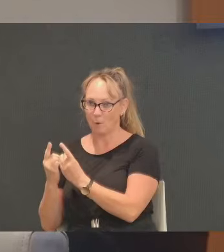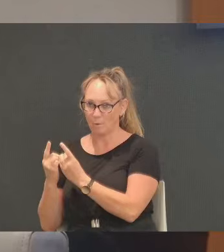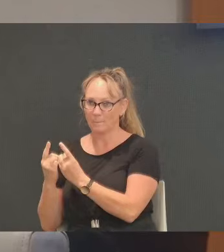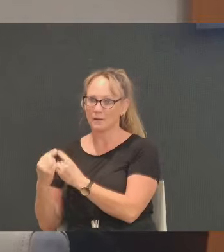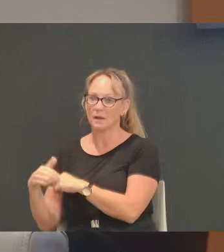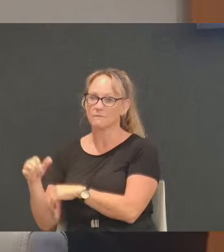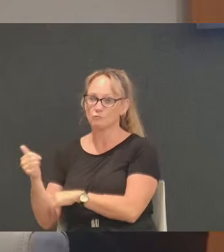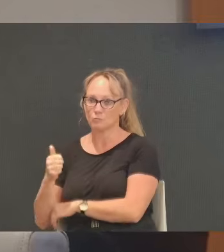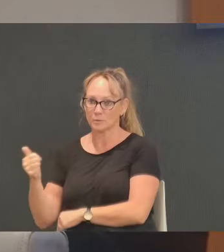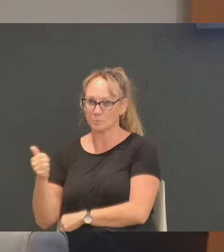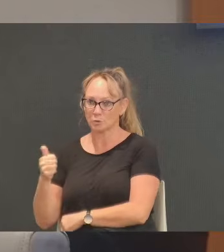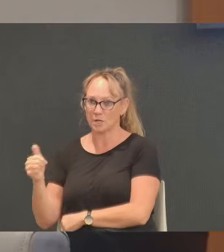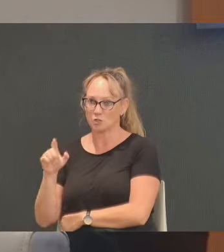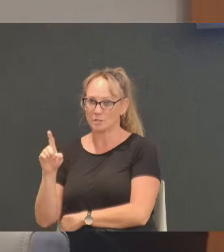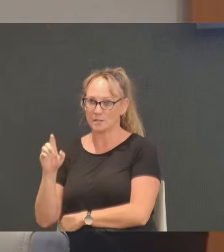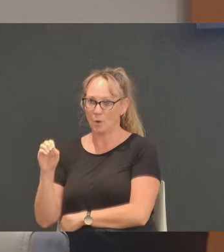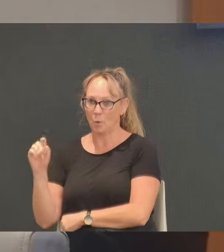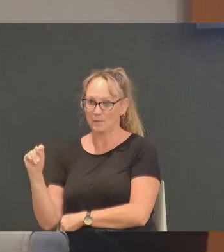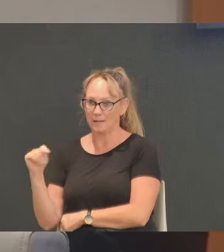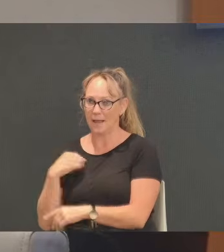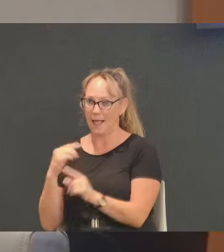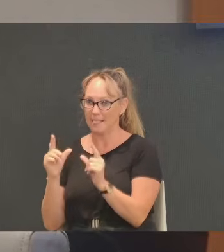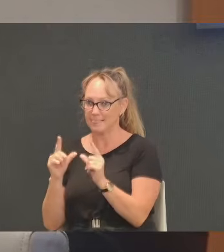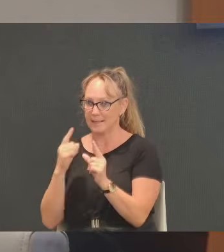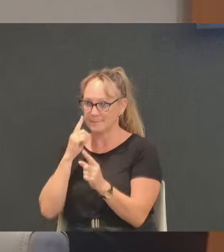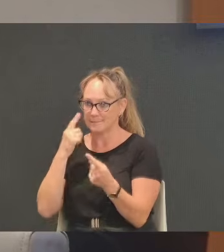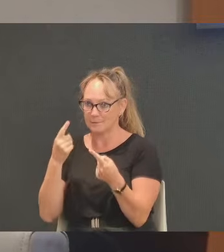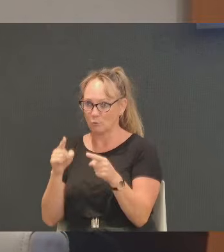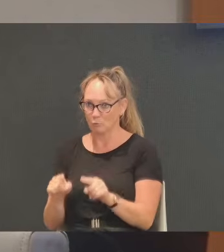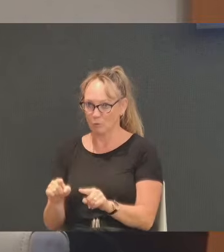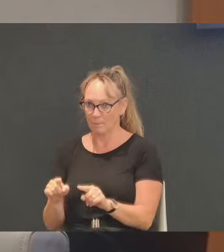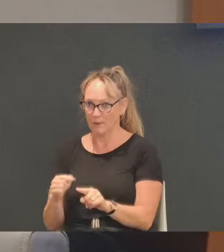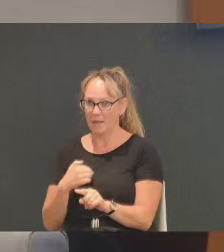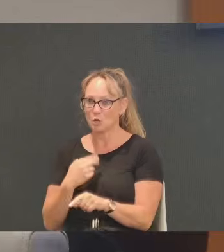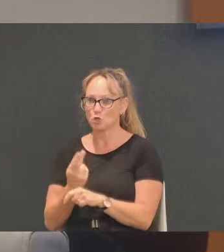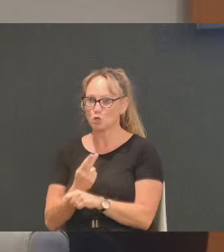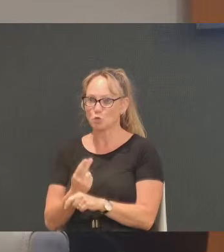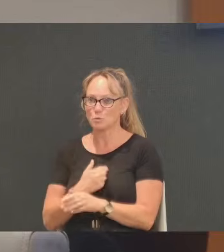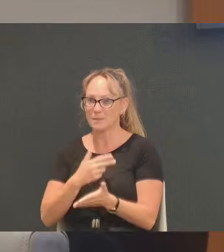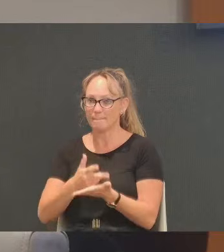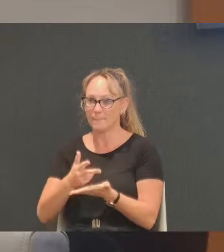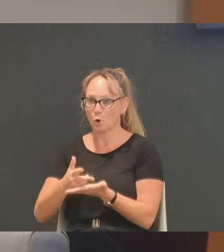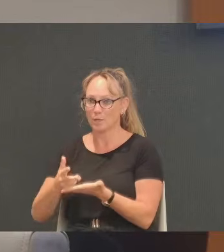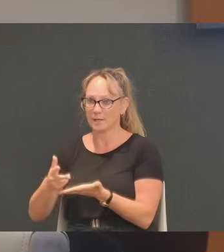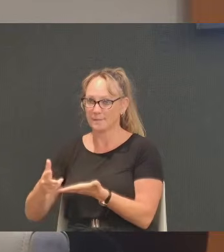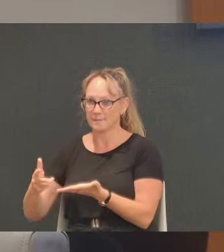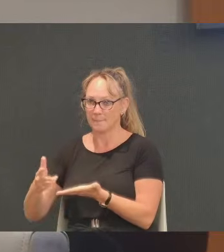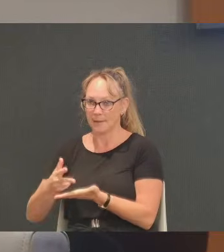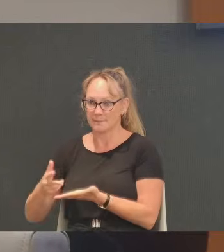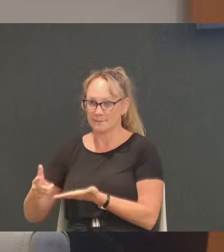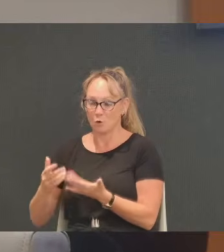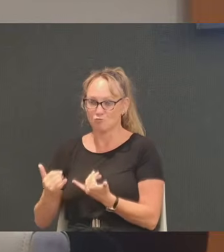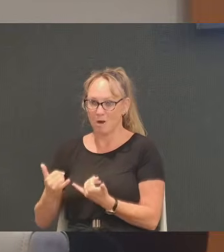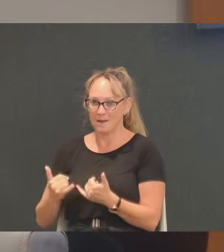this agreement is a license agreement for the use of parking spaces currently owned by ODOT.